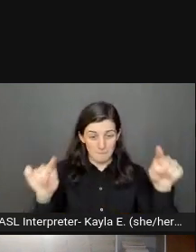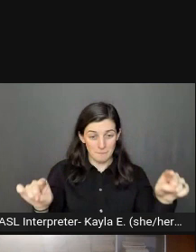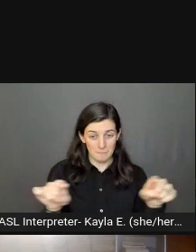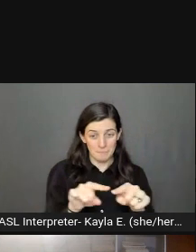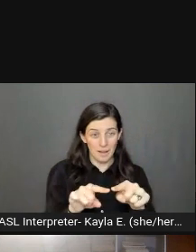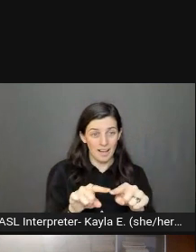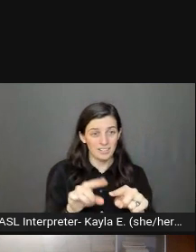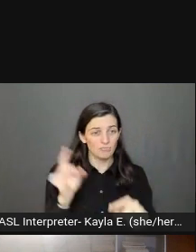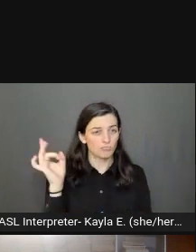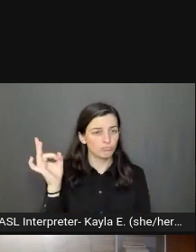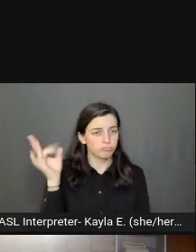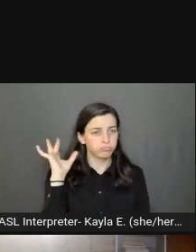It did not function correctly.